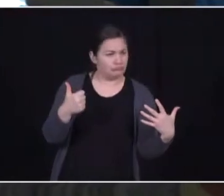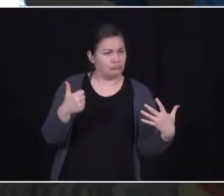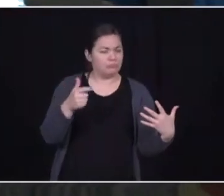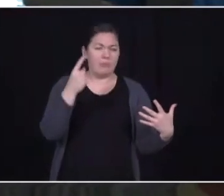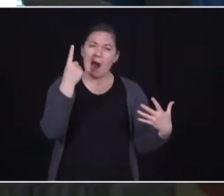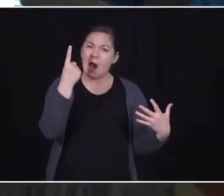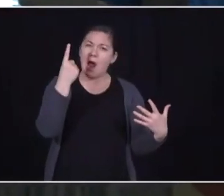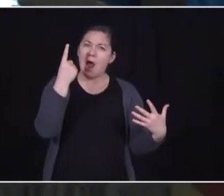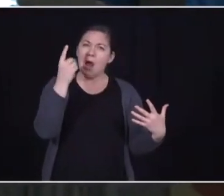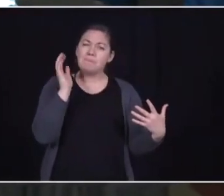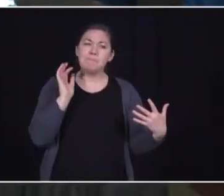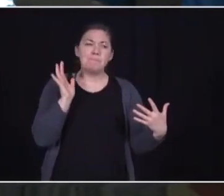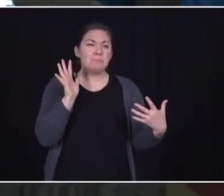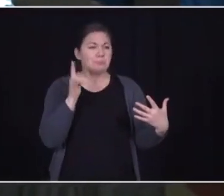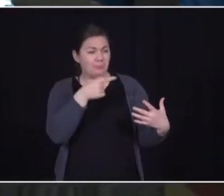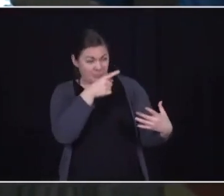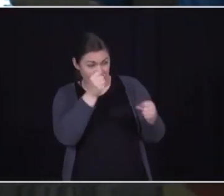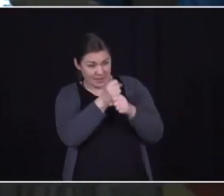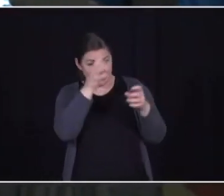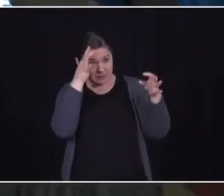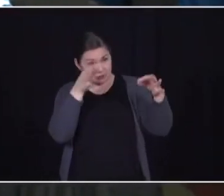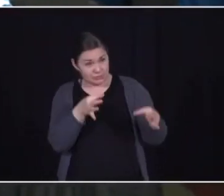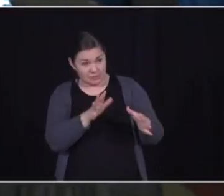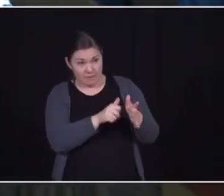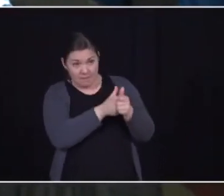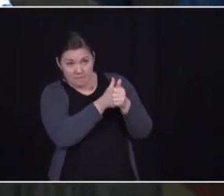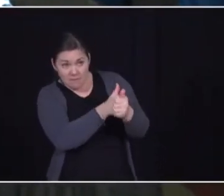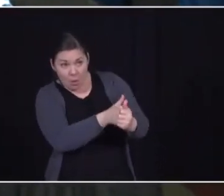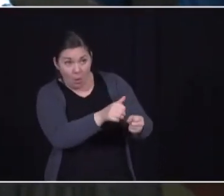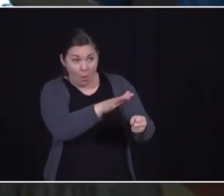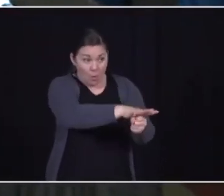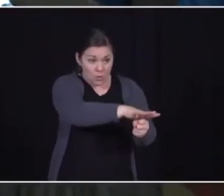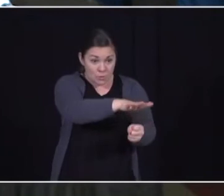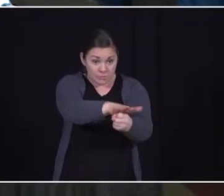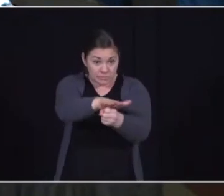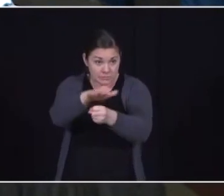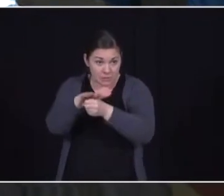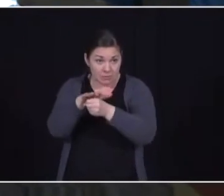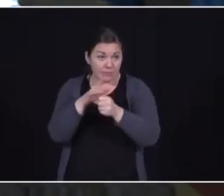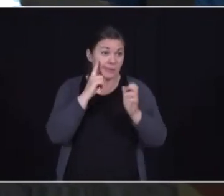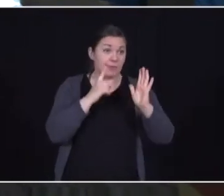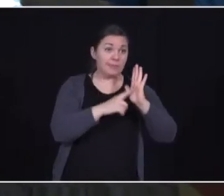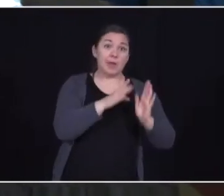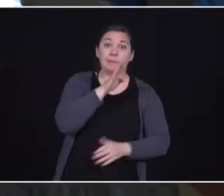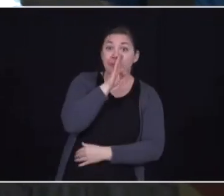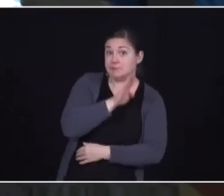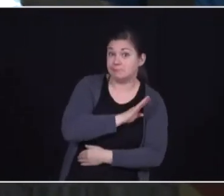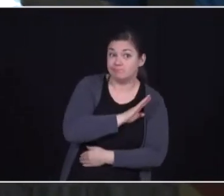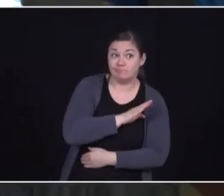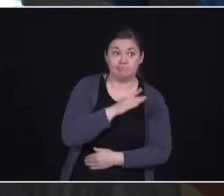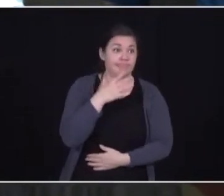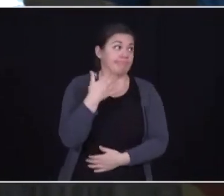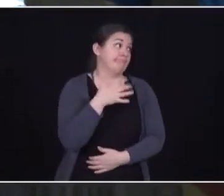From Sara CBC, please go ahead. Hello and thank you very much. I'm wondering when we look at distribution of